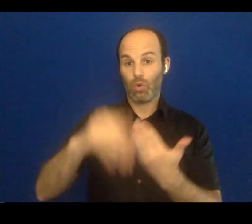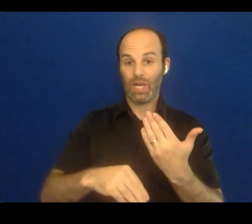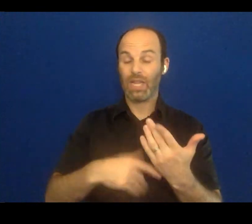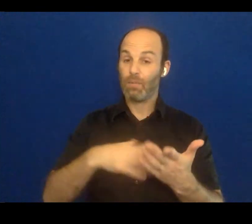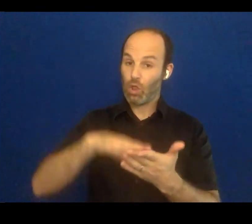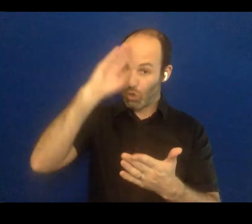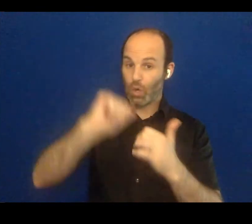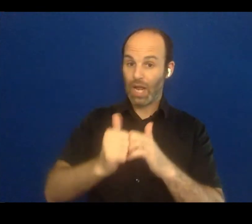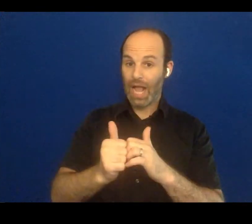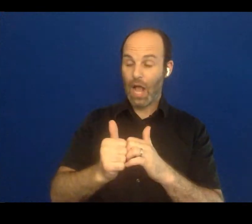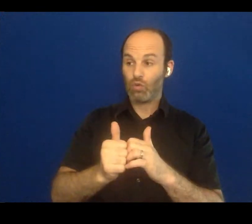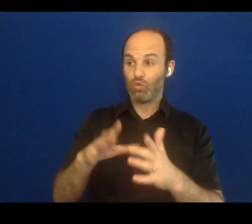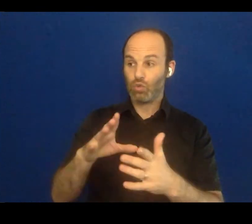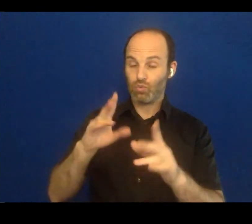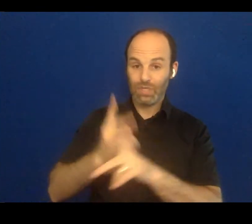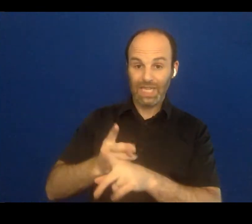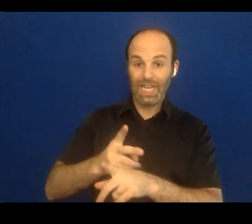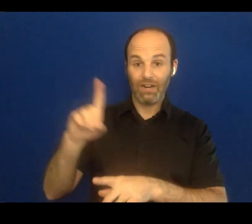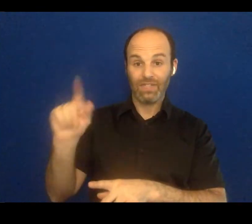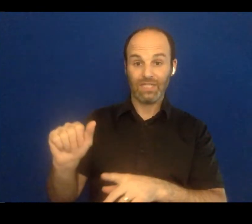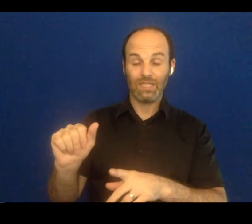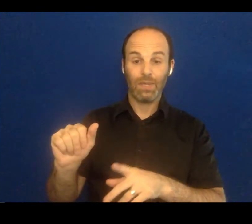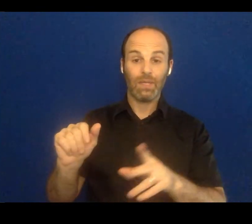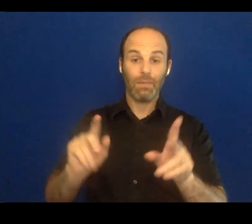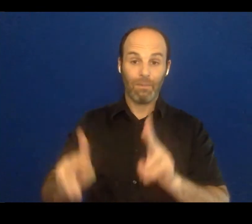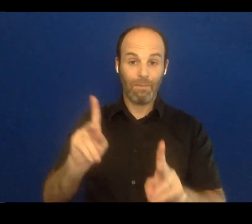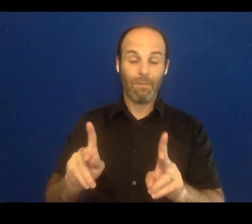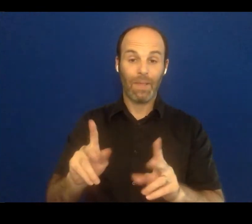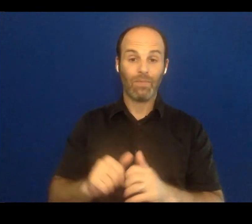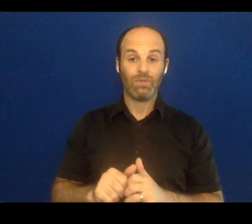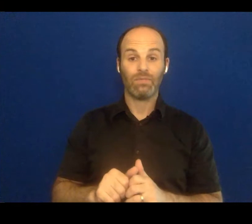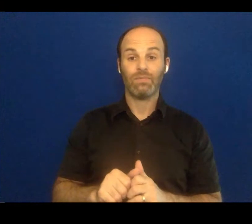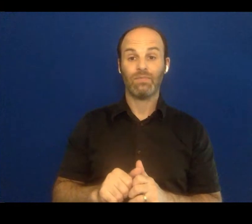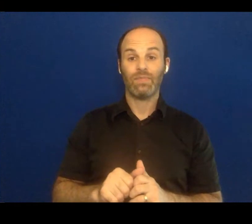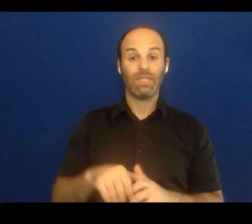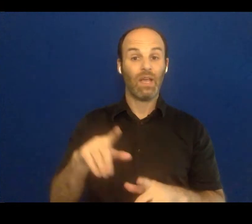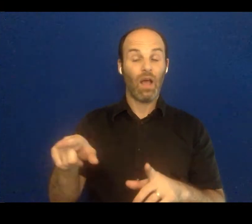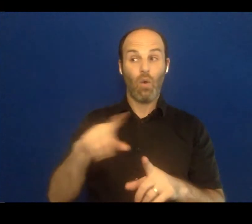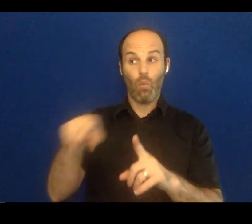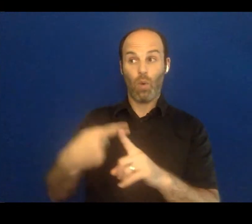LEARNING HOW TO TAKE CARE OF DISABLED PATIENTS.